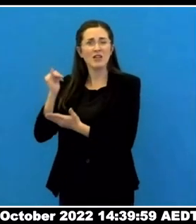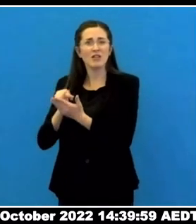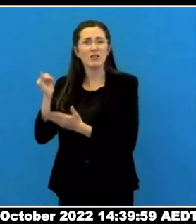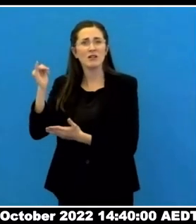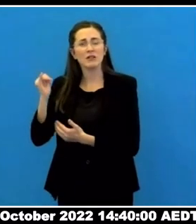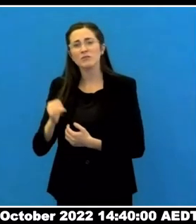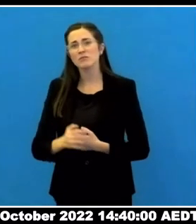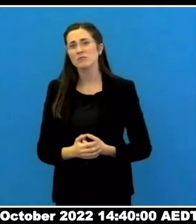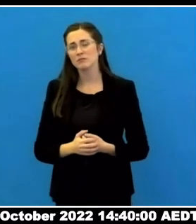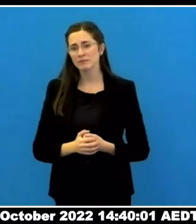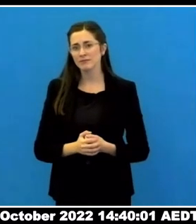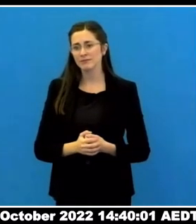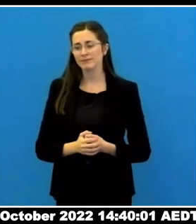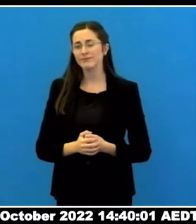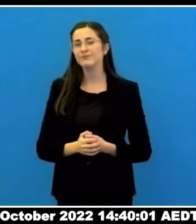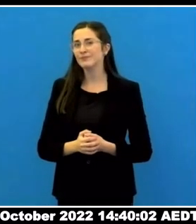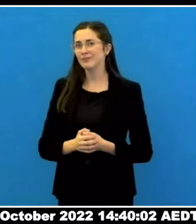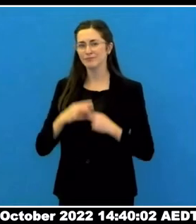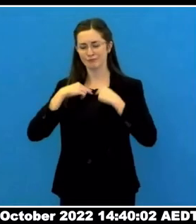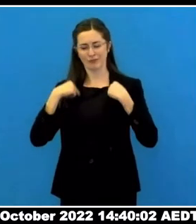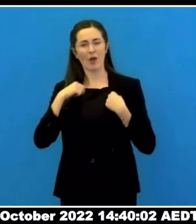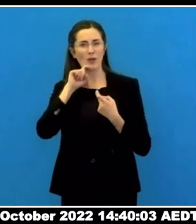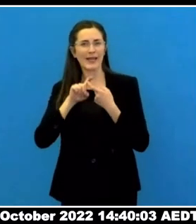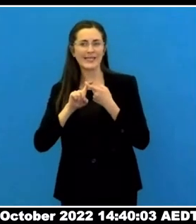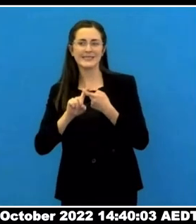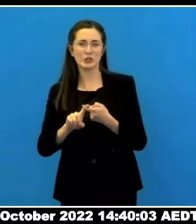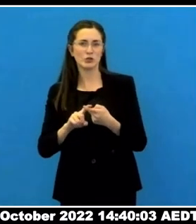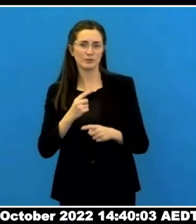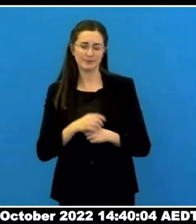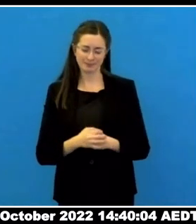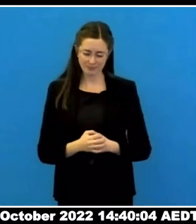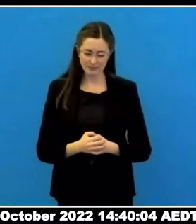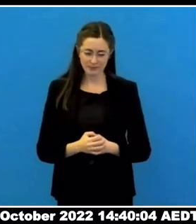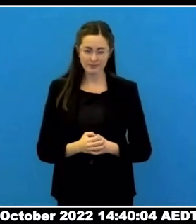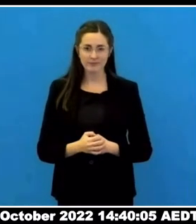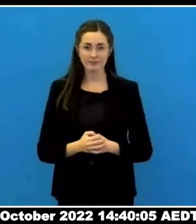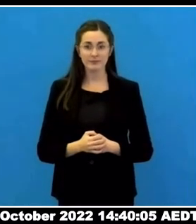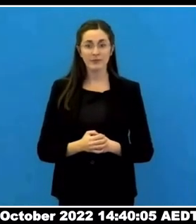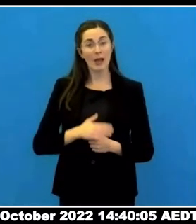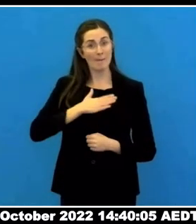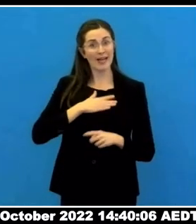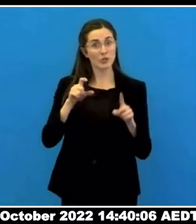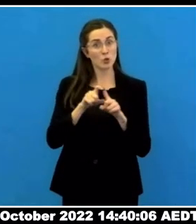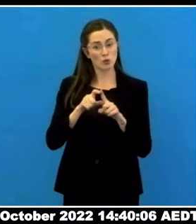I will continue: "It is hard now because my daughter is no longer little.